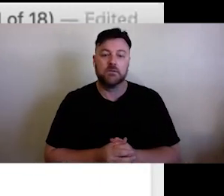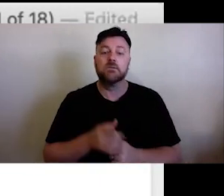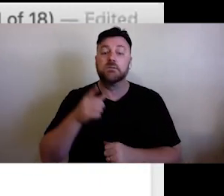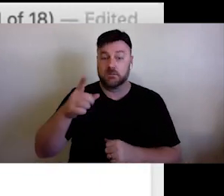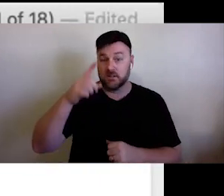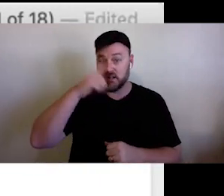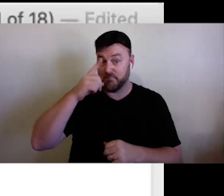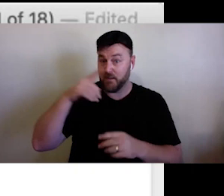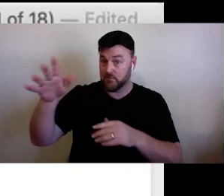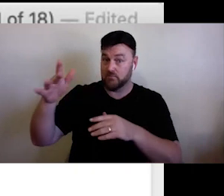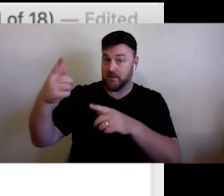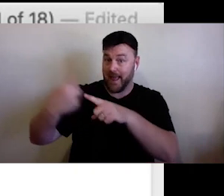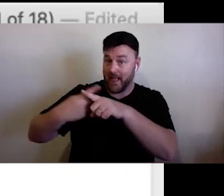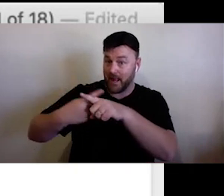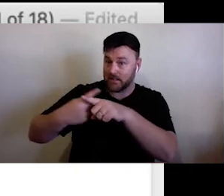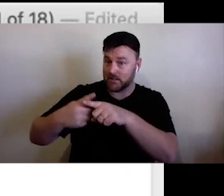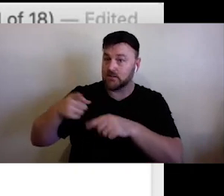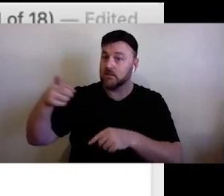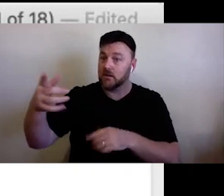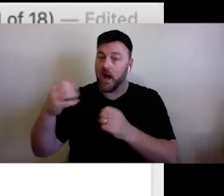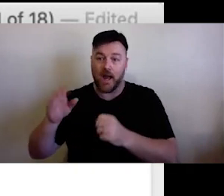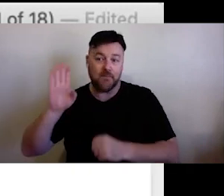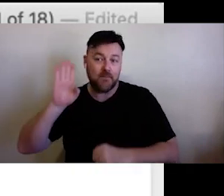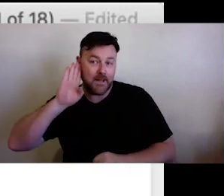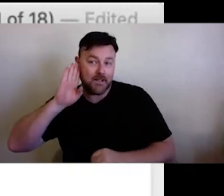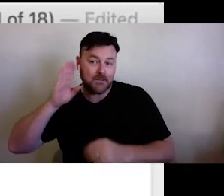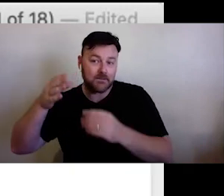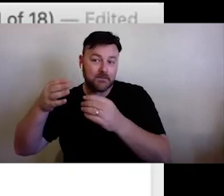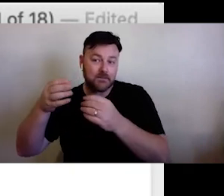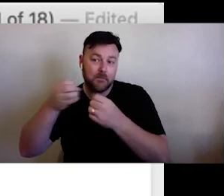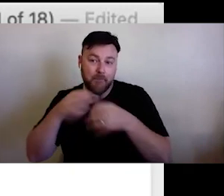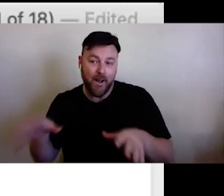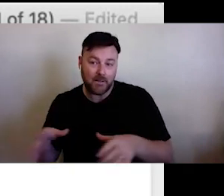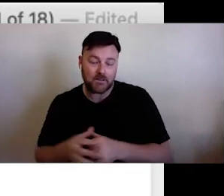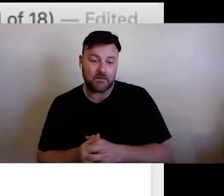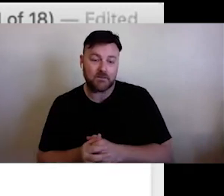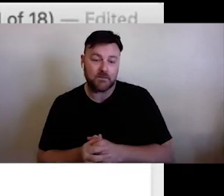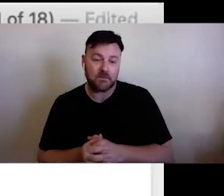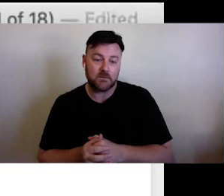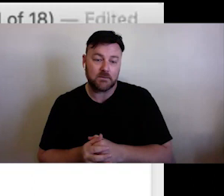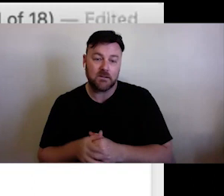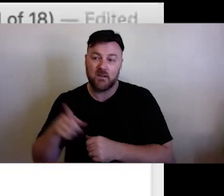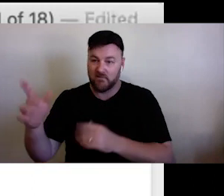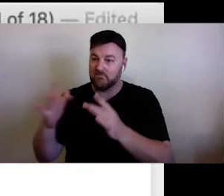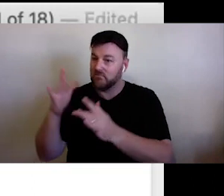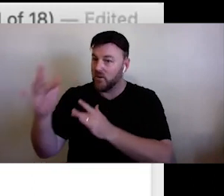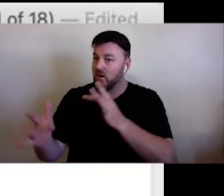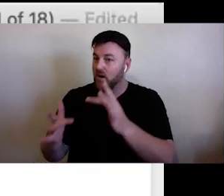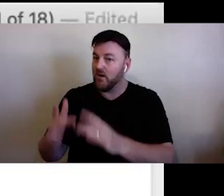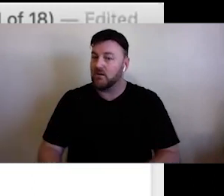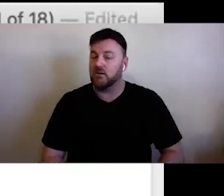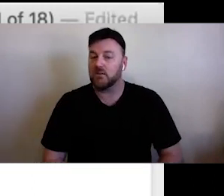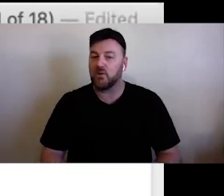population or so are planning to do so. So I just want to reflect a bit